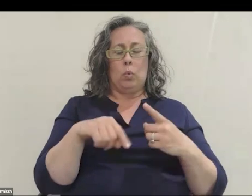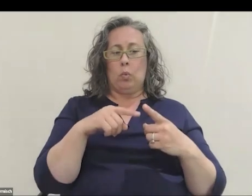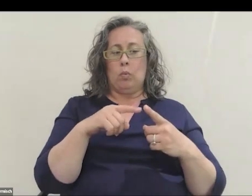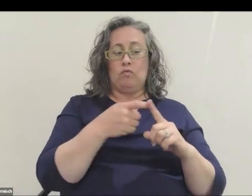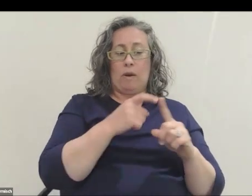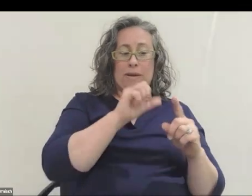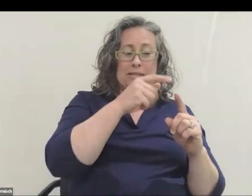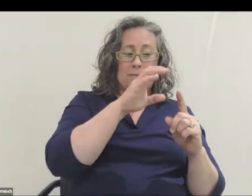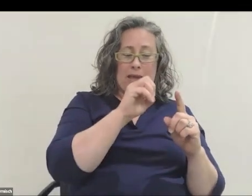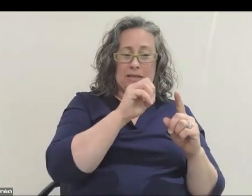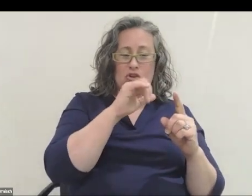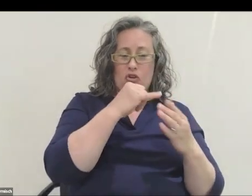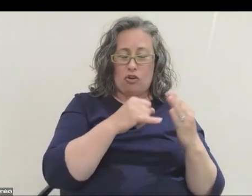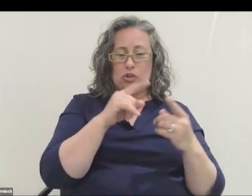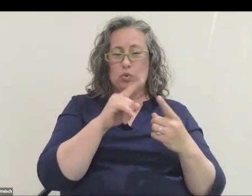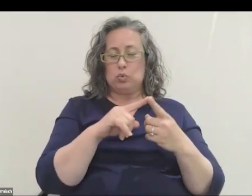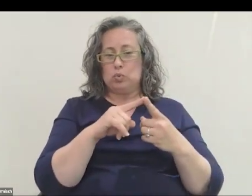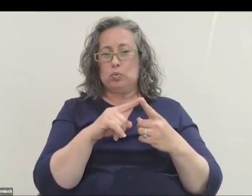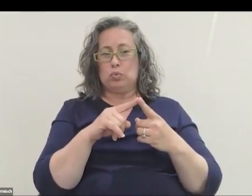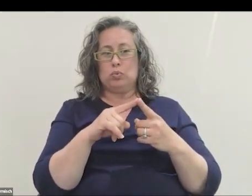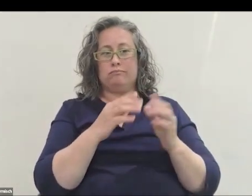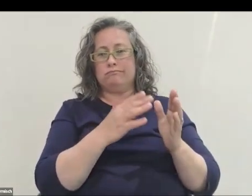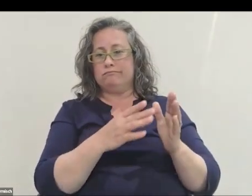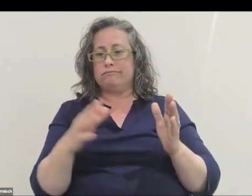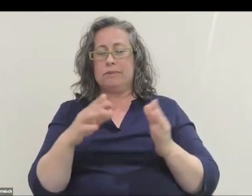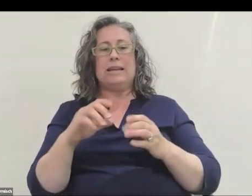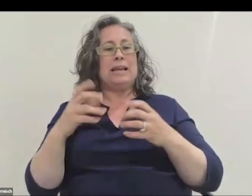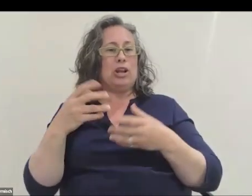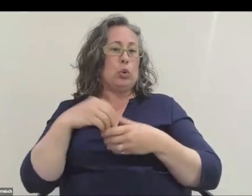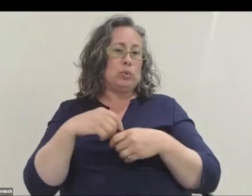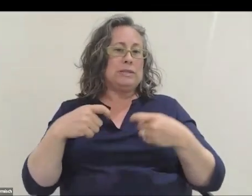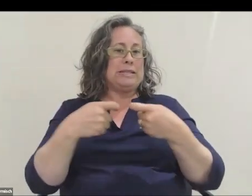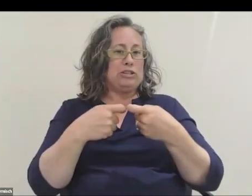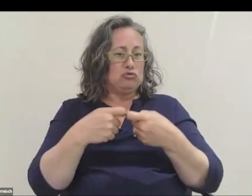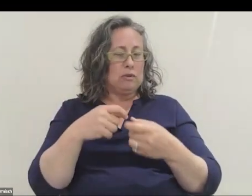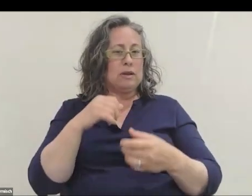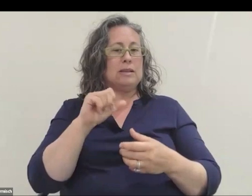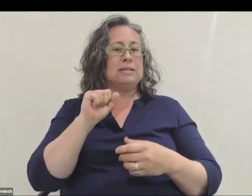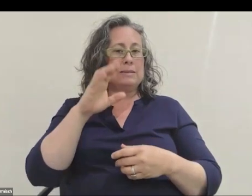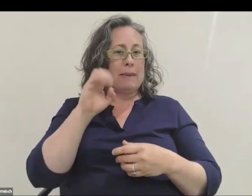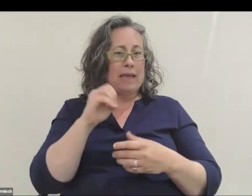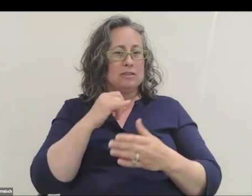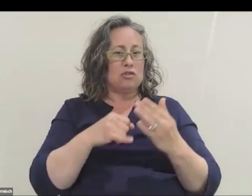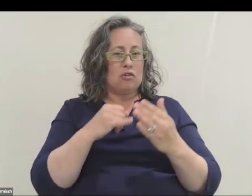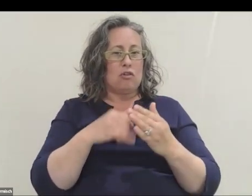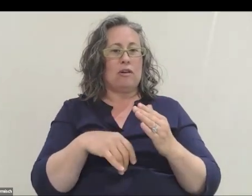from vintage space art to advanced art concept, including digital space art, media techniques,